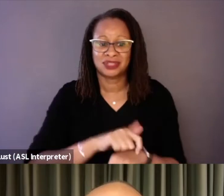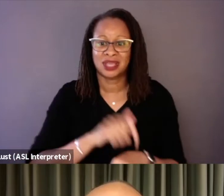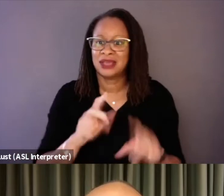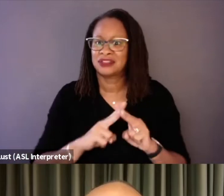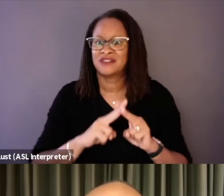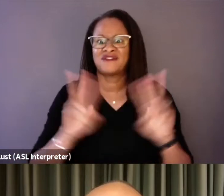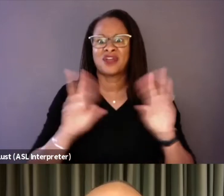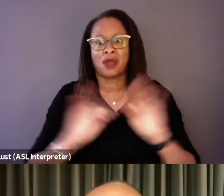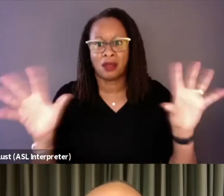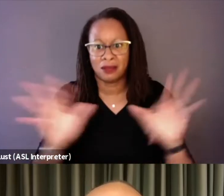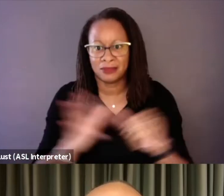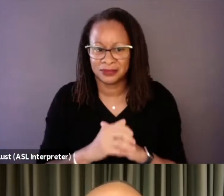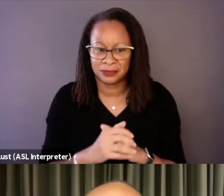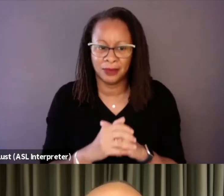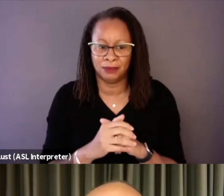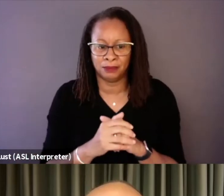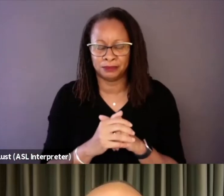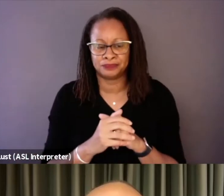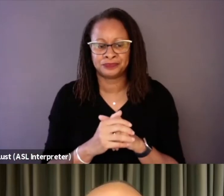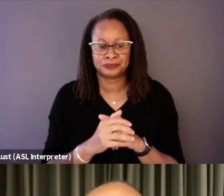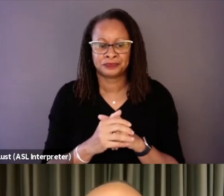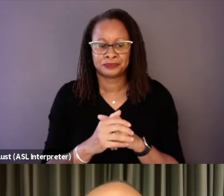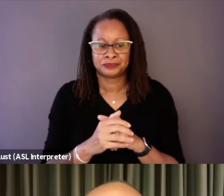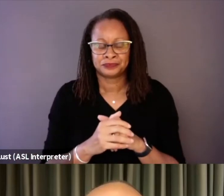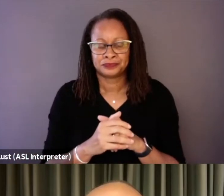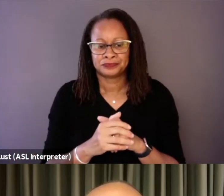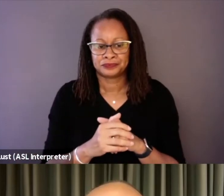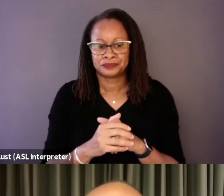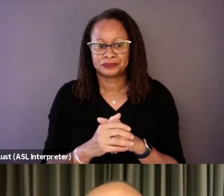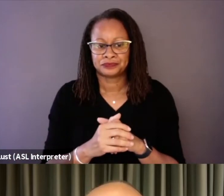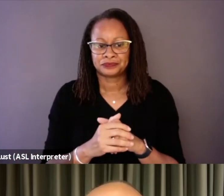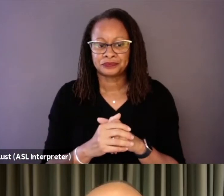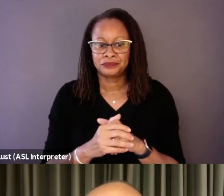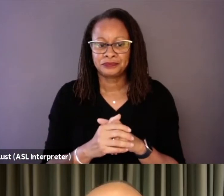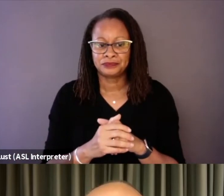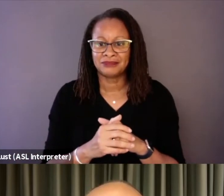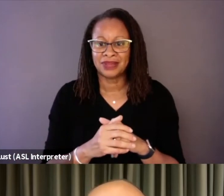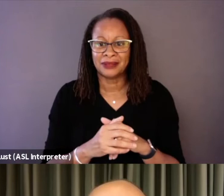but the fact is it's never been not a problem,